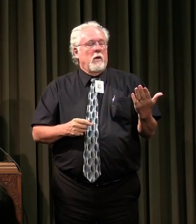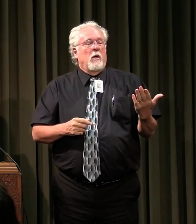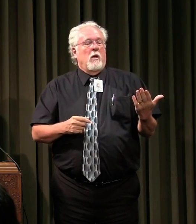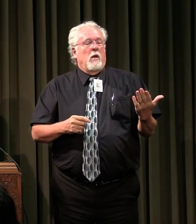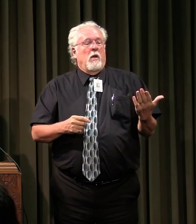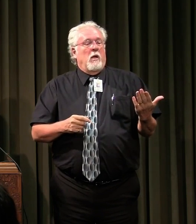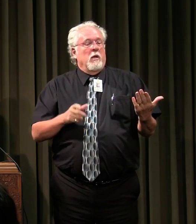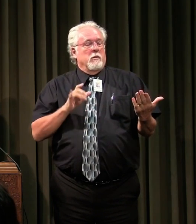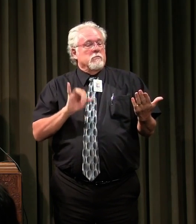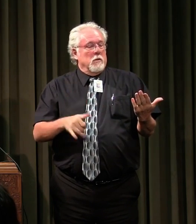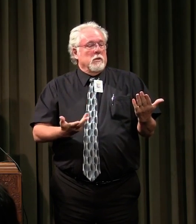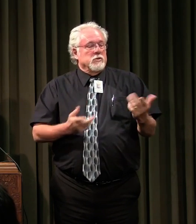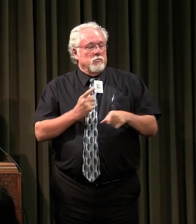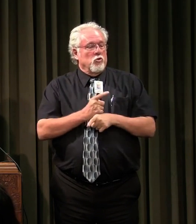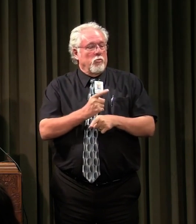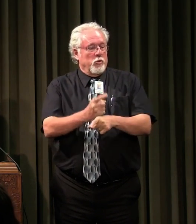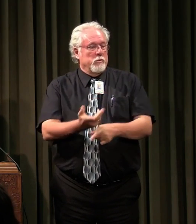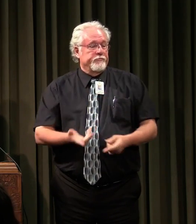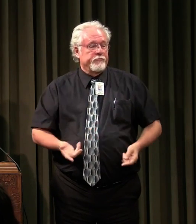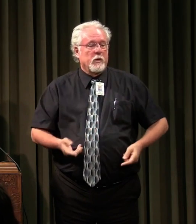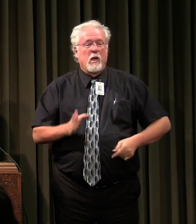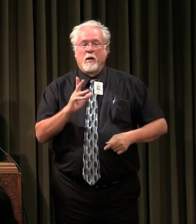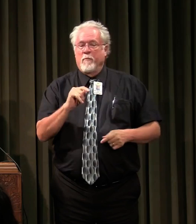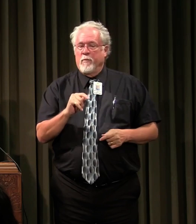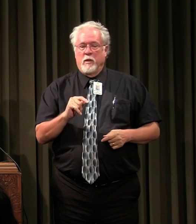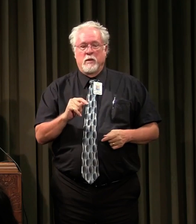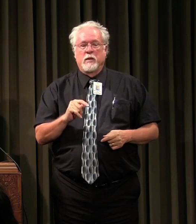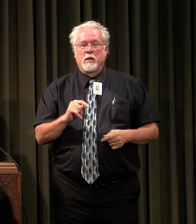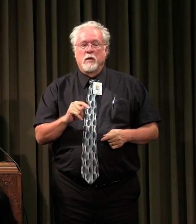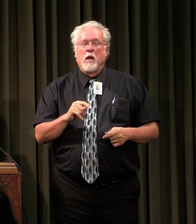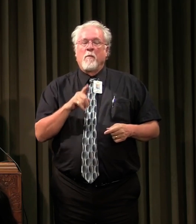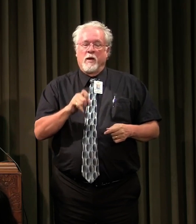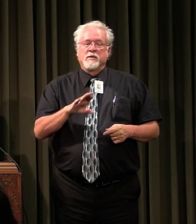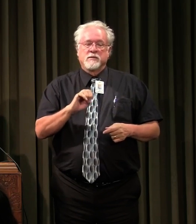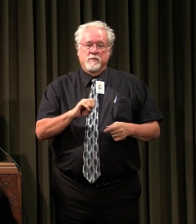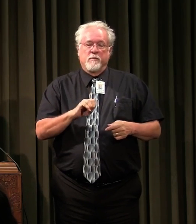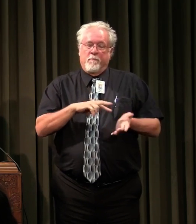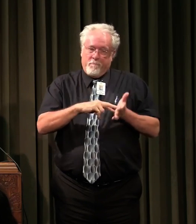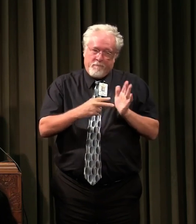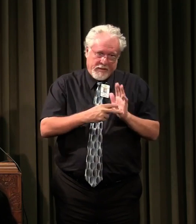that's appropriate but but it needs to be meaningful it needs to work I'm